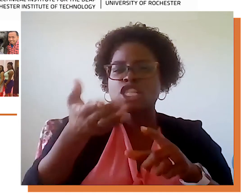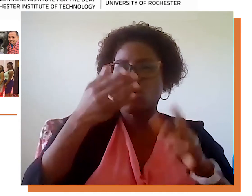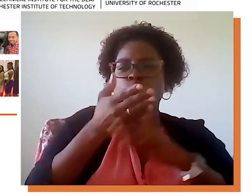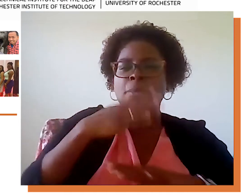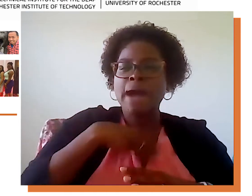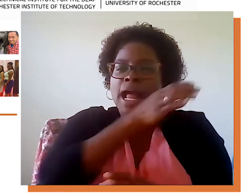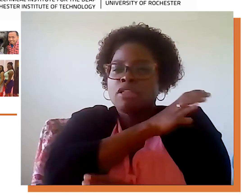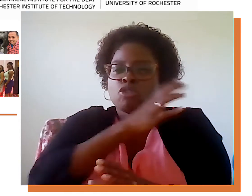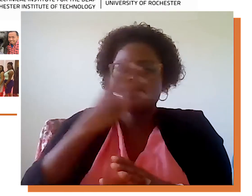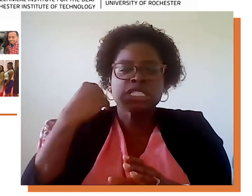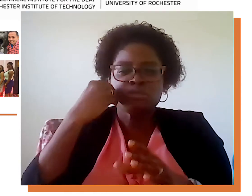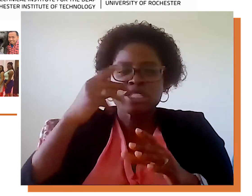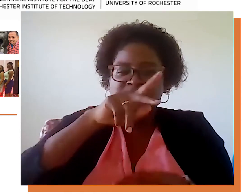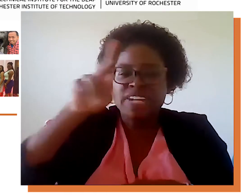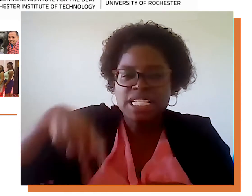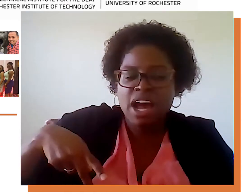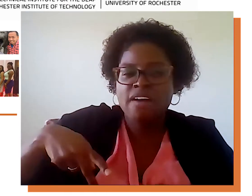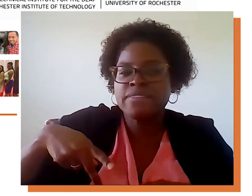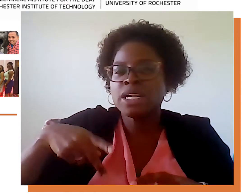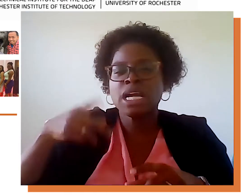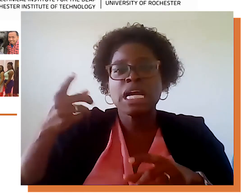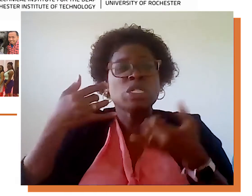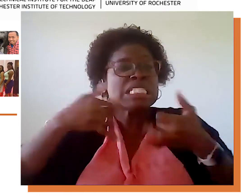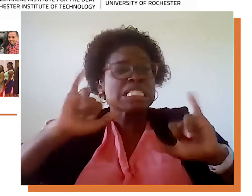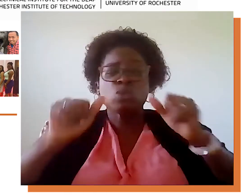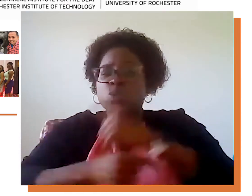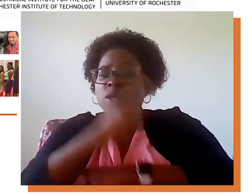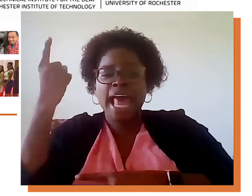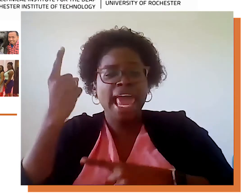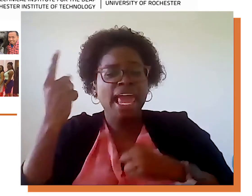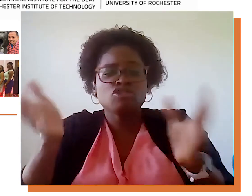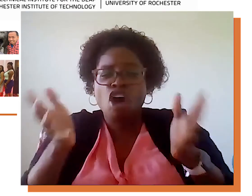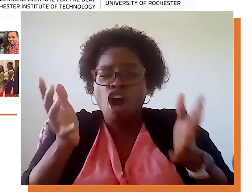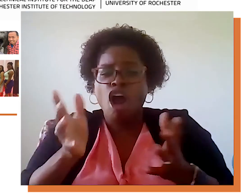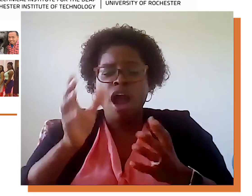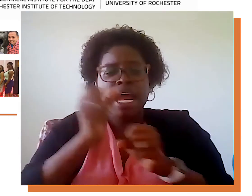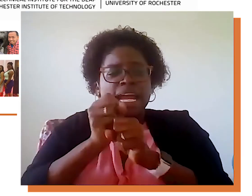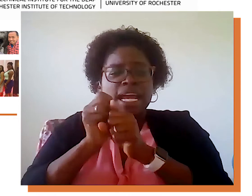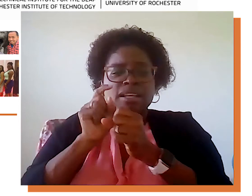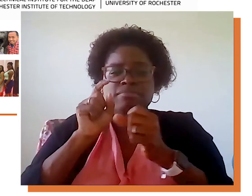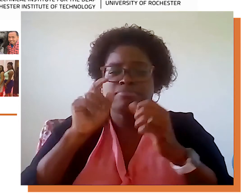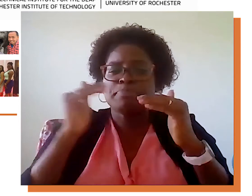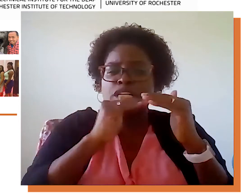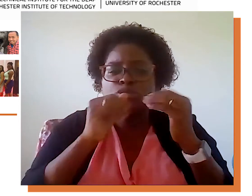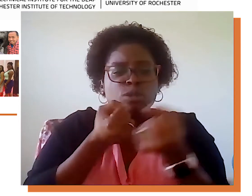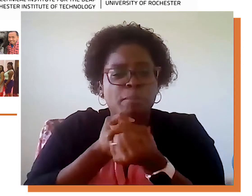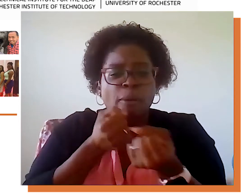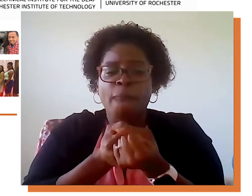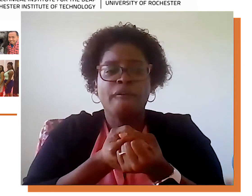and we're in it for life. Still, to this day, we are as connected as we always were.